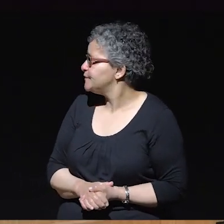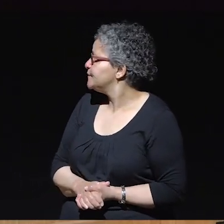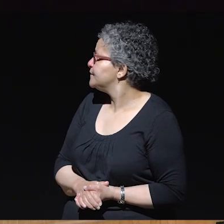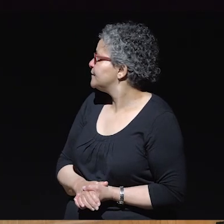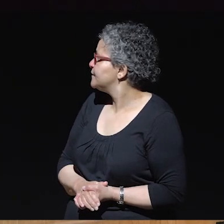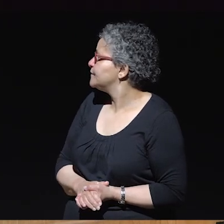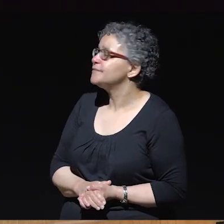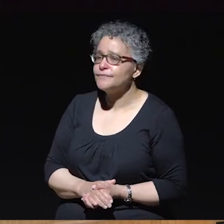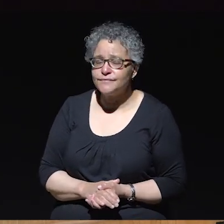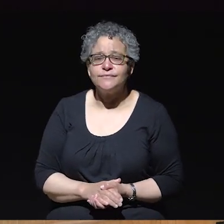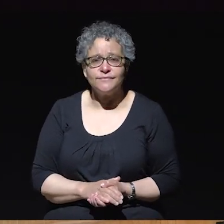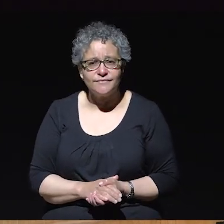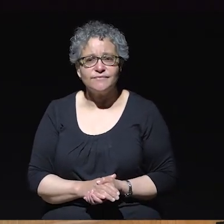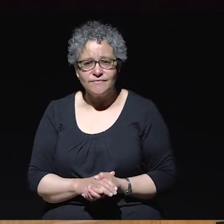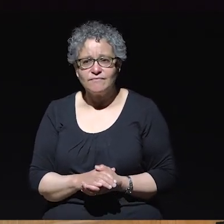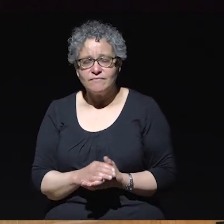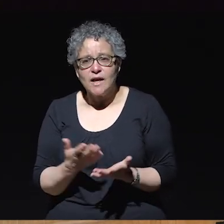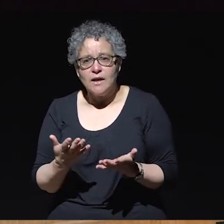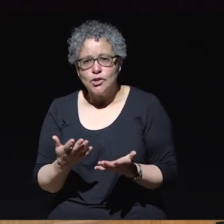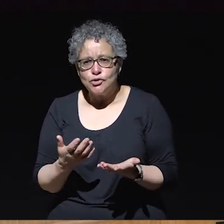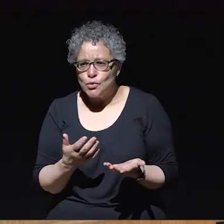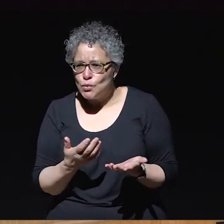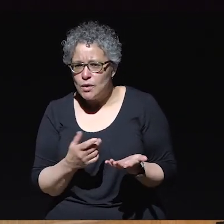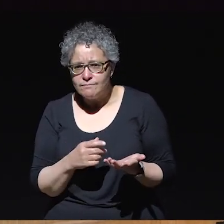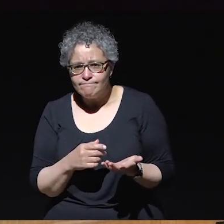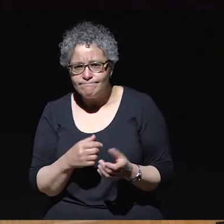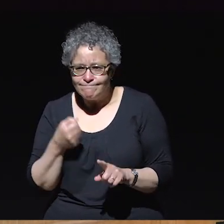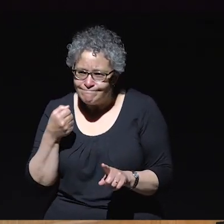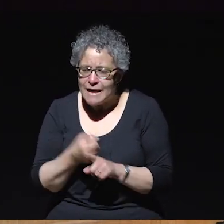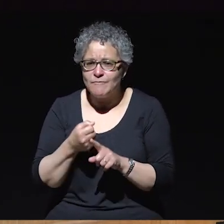And, indeed, to make those connections, we've also redisplayed Central Hall at the National Gallery,